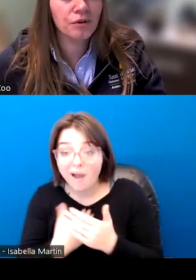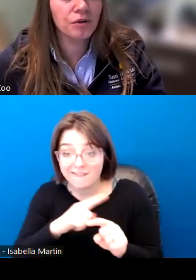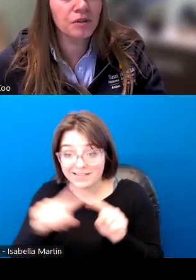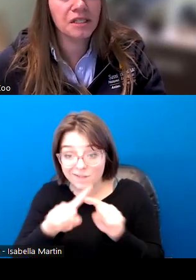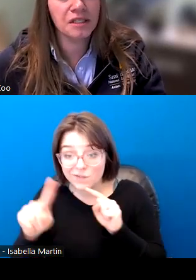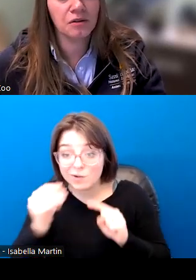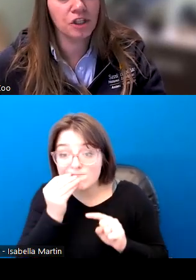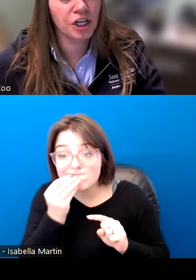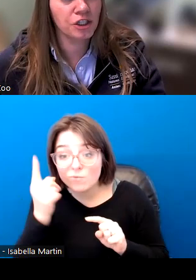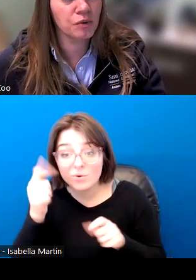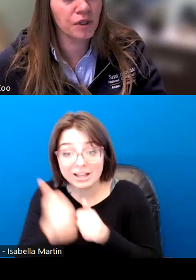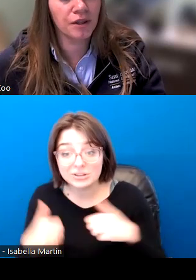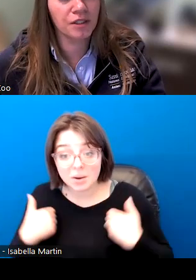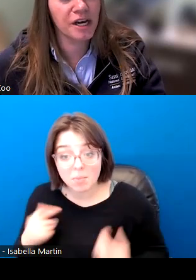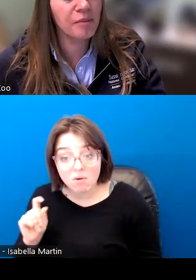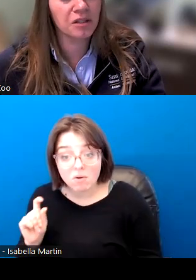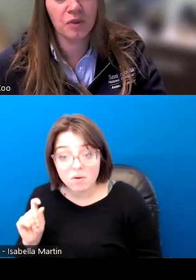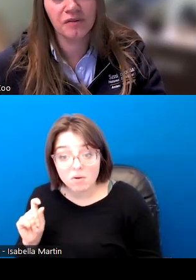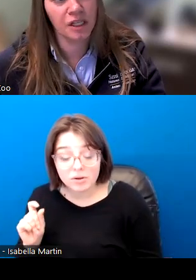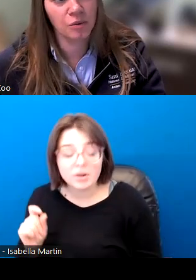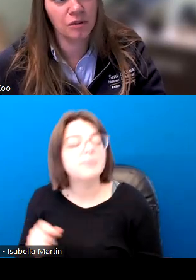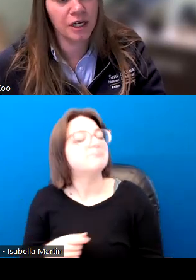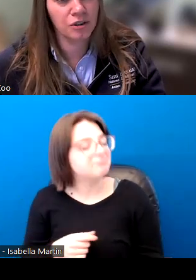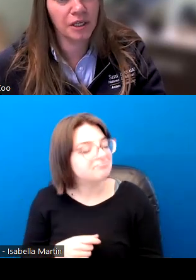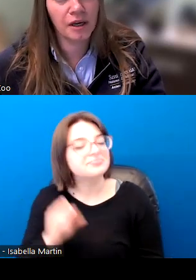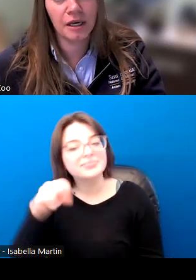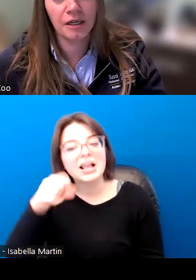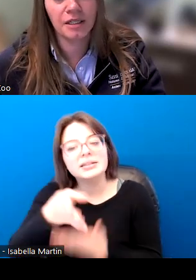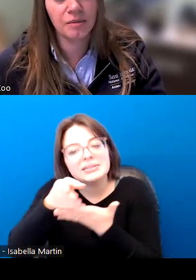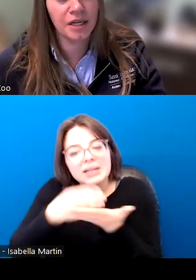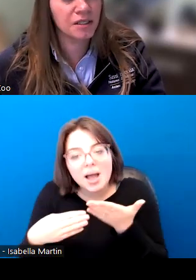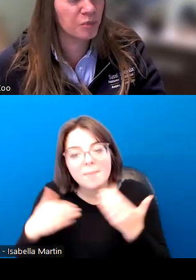through seasonal changes within their diet based on what's available naturally and in some cases in